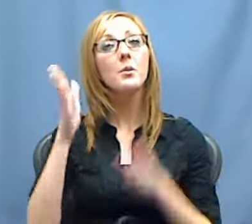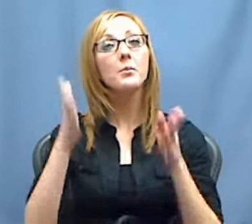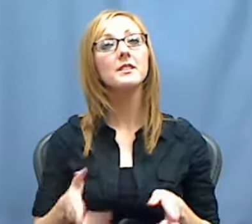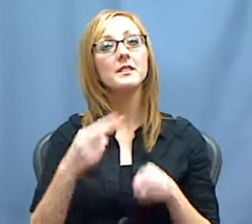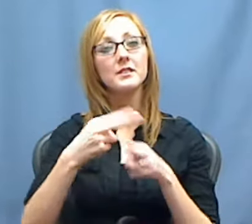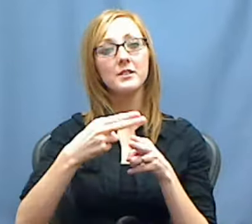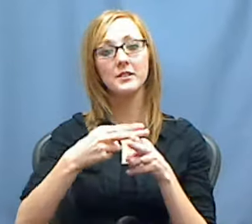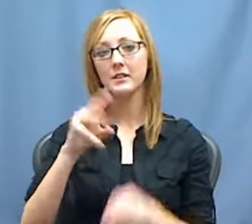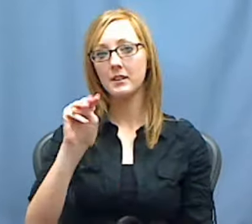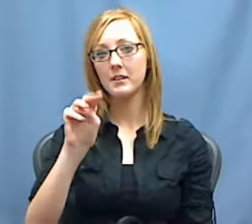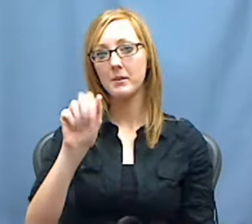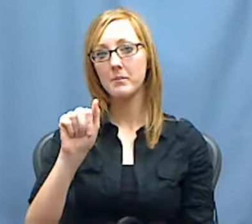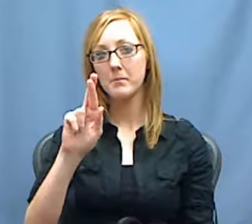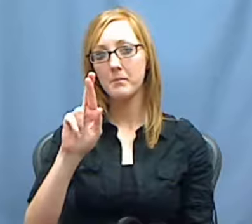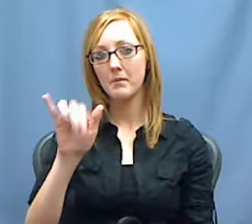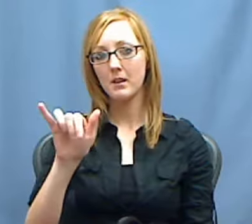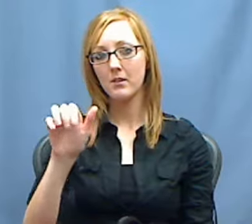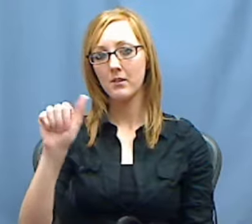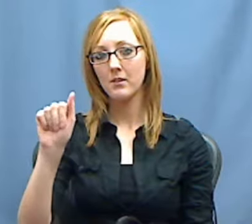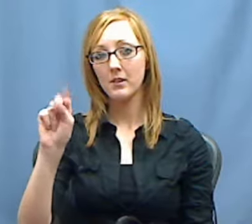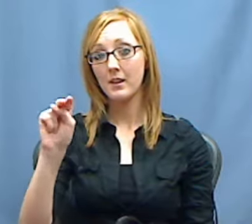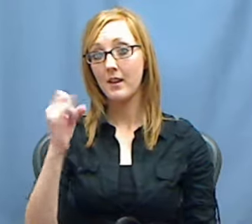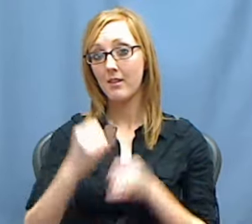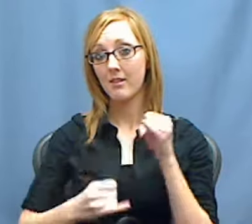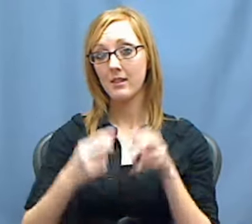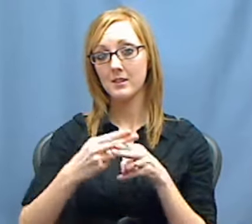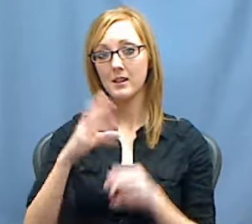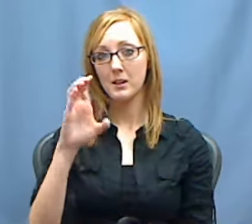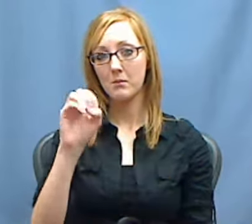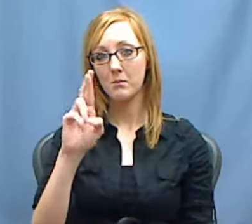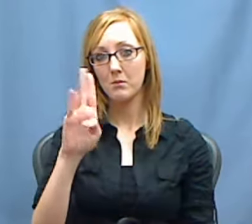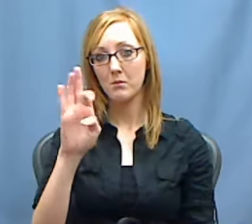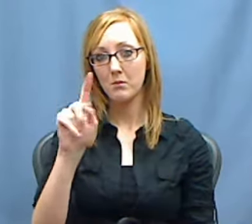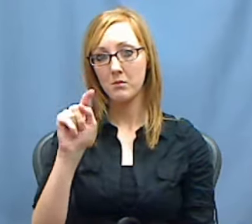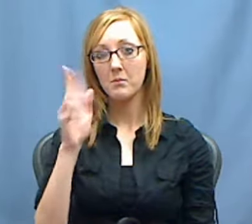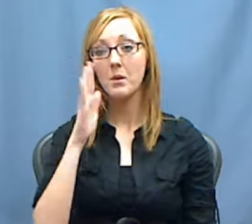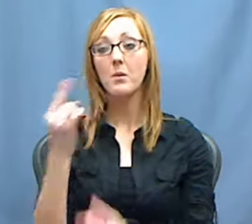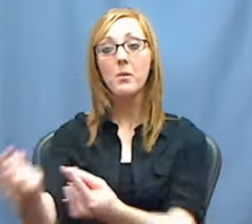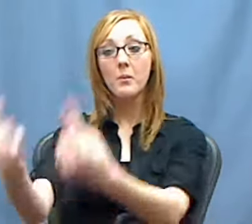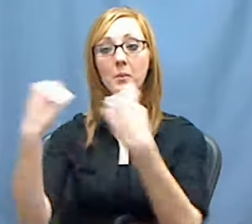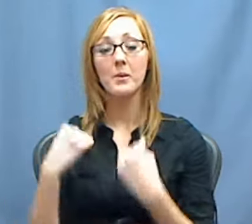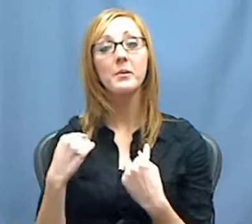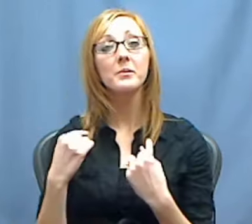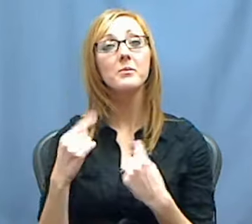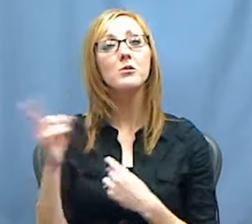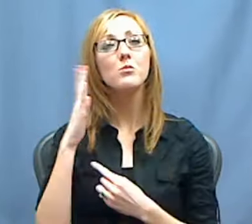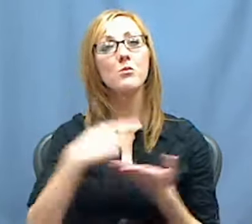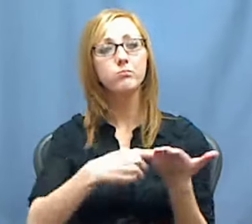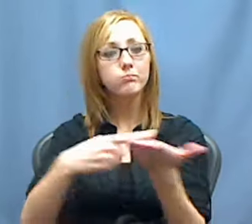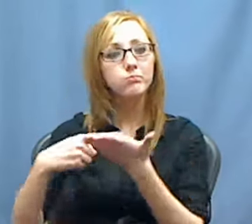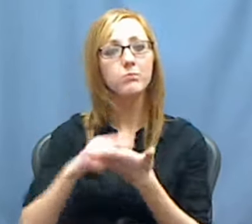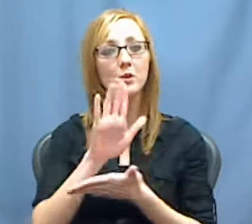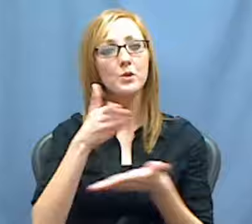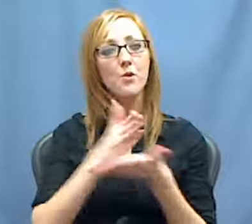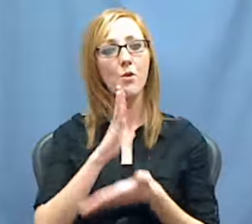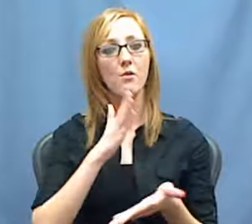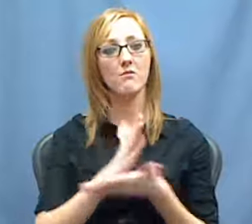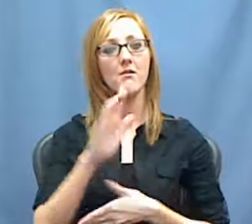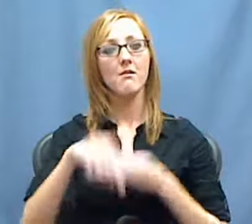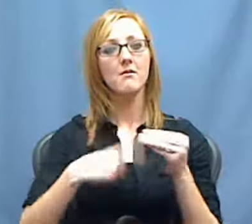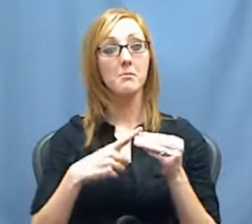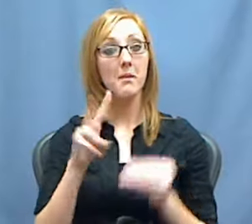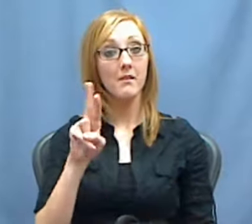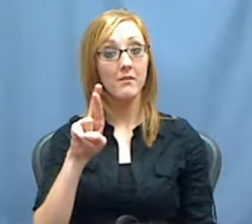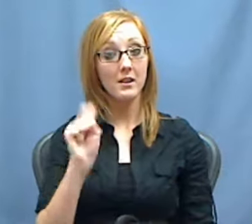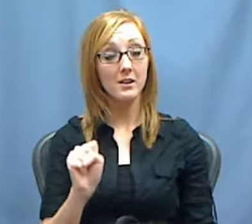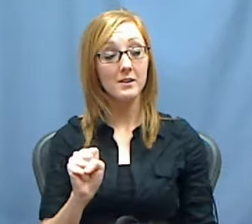Mary Ann Corbett, a presenter from VRSCA, will be attending the meeting to lead a discussion about your rights regarding VRS.